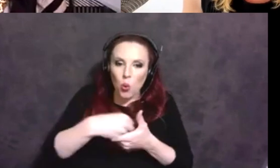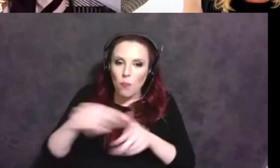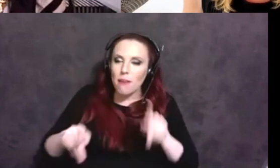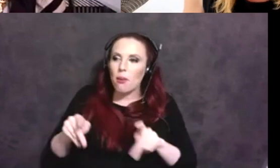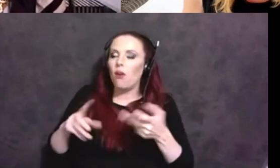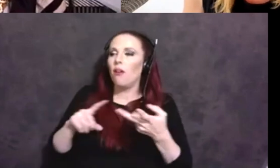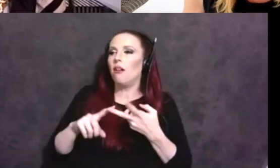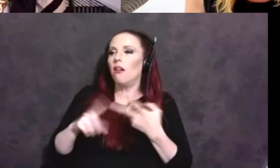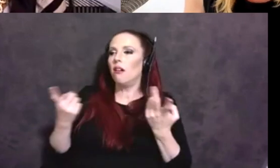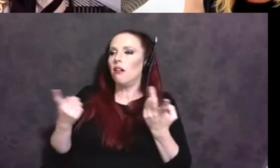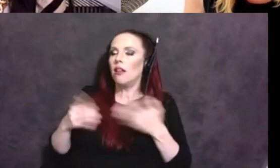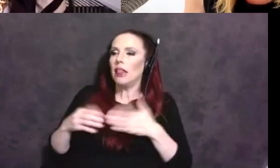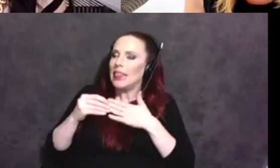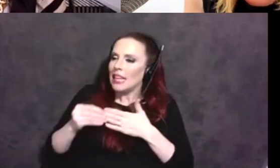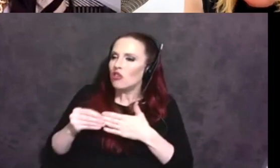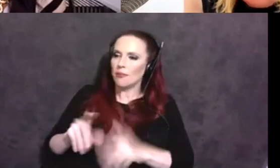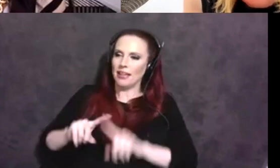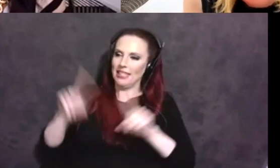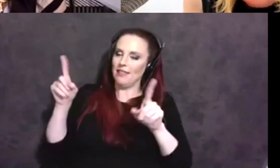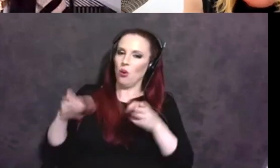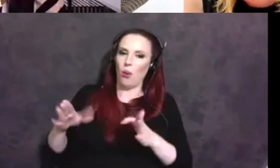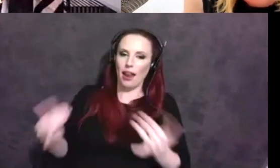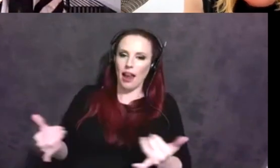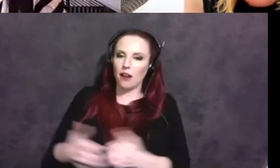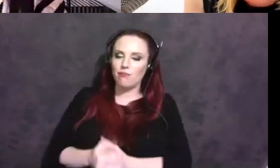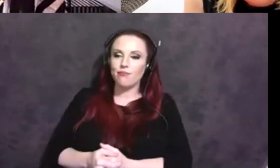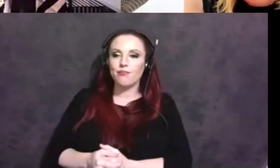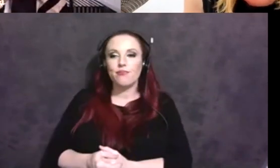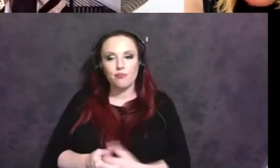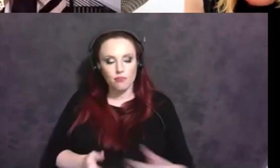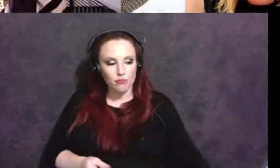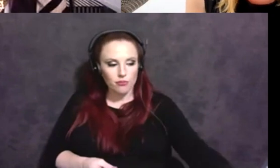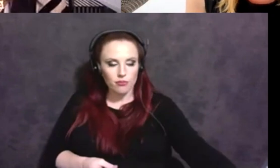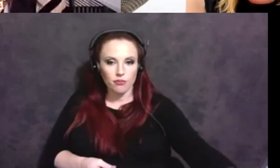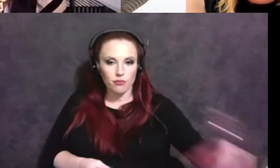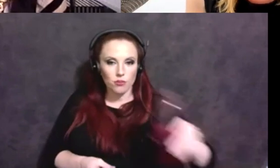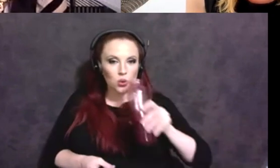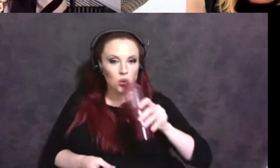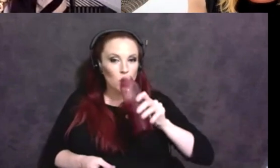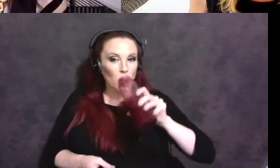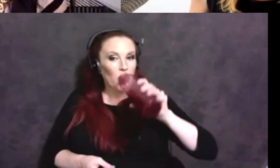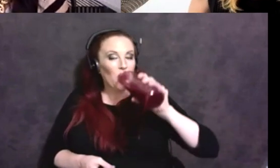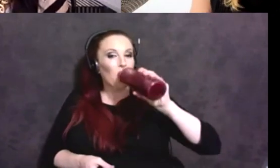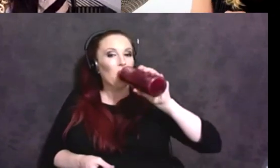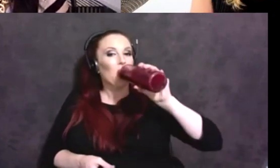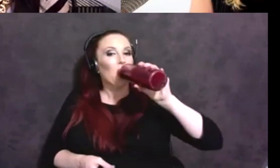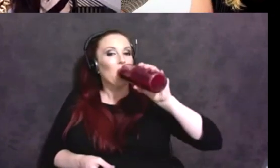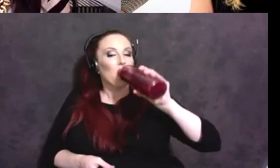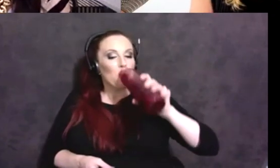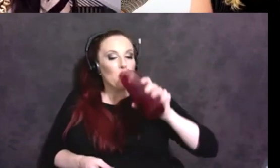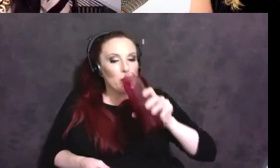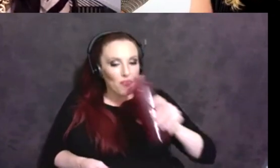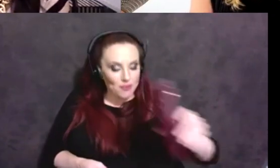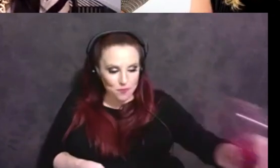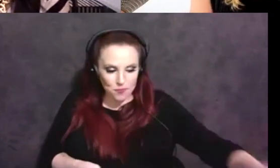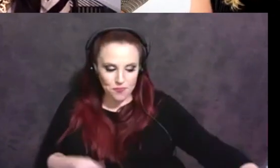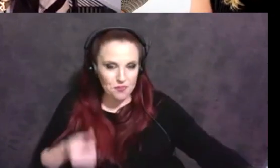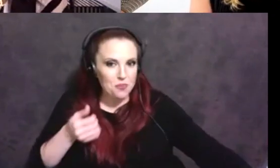see them in ourselves. How do we embody inclusion and leadership in a different way?